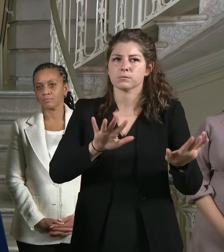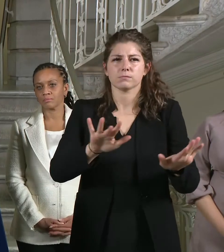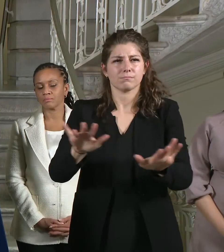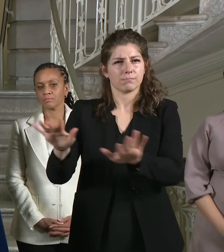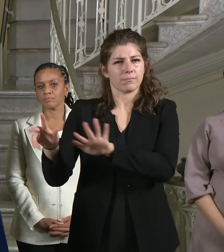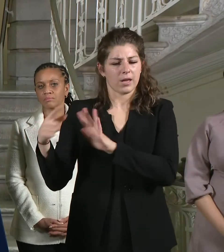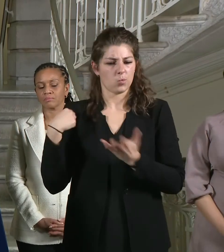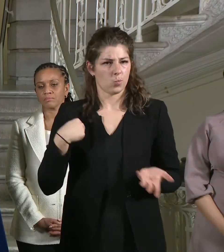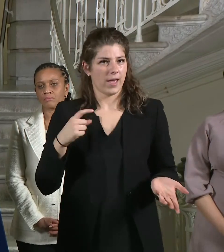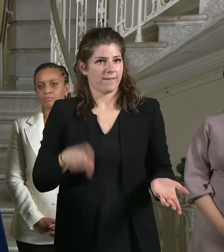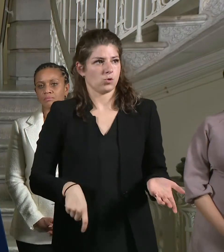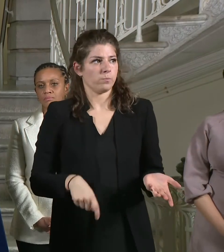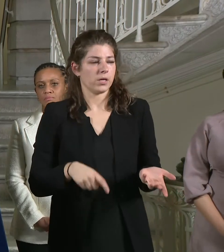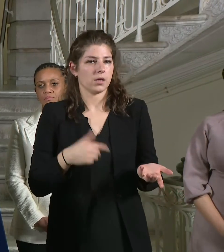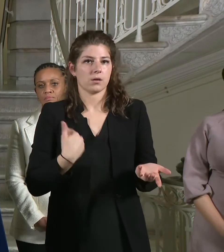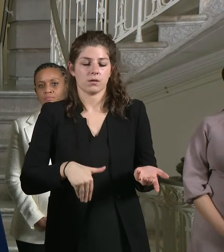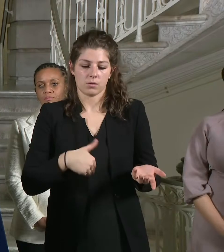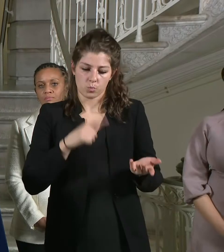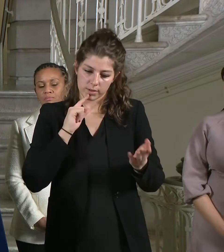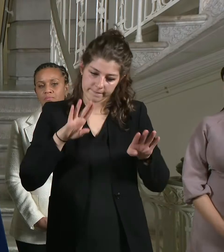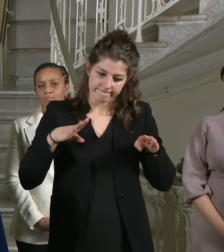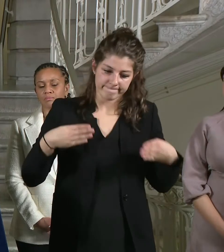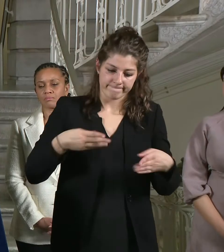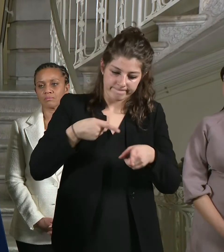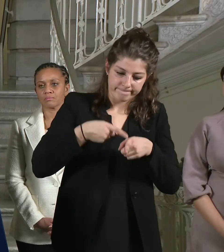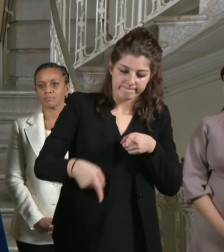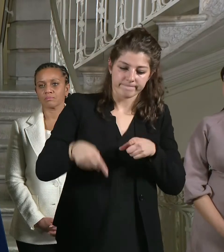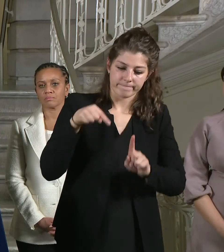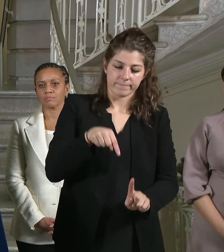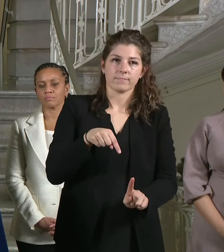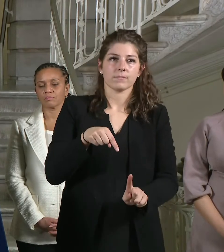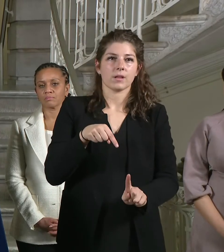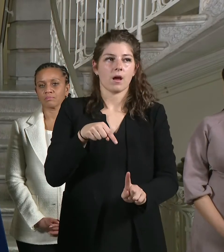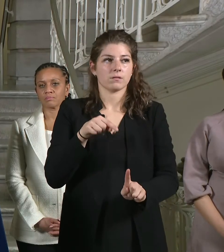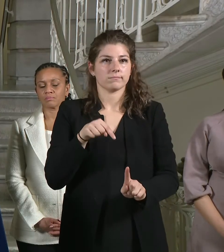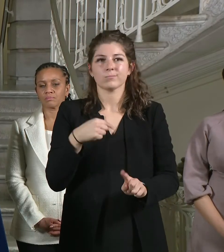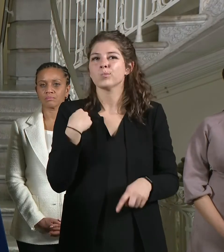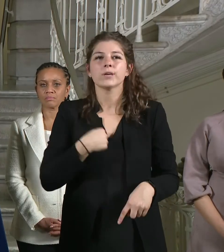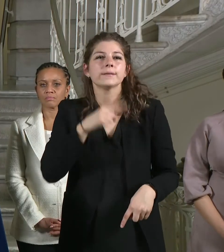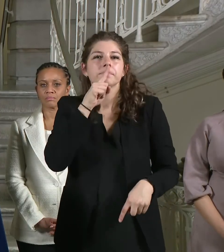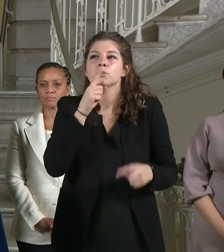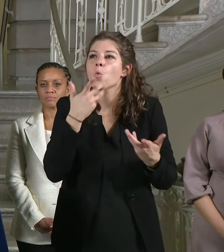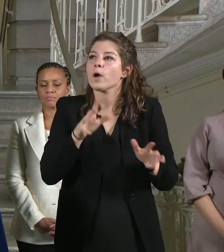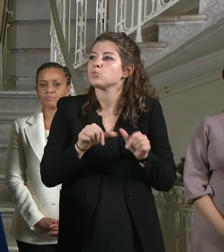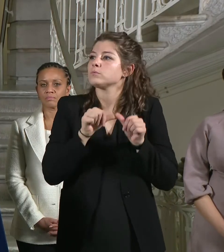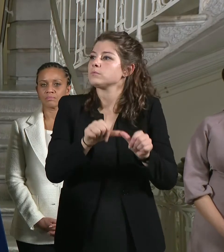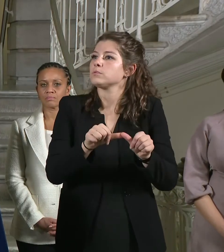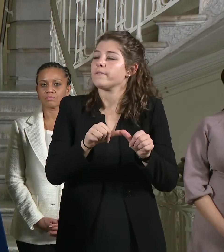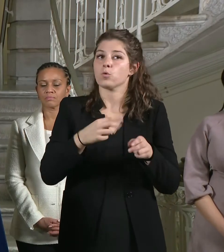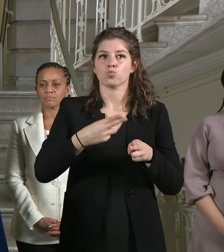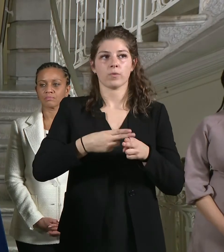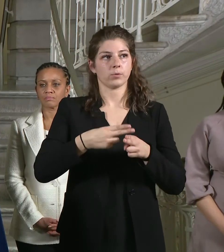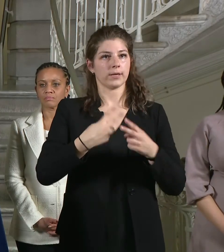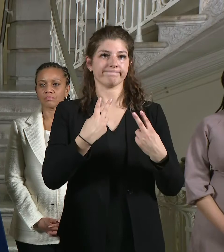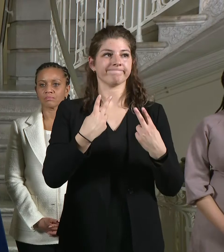PUTTING COPS ON OUR STREET AND LEAVING OUR HIGHWAYS. OUR SCHOOLS AND MUSEUMS. WE JUST HAVE TO BE